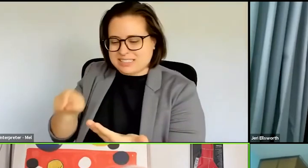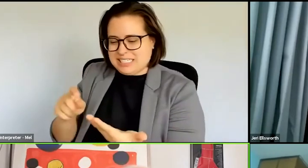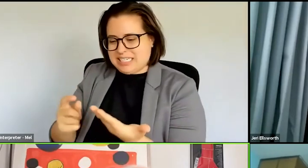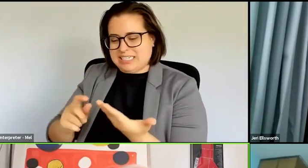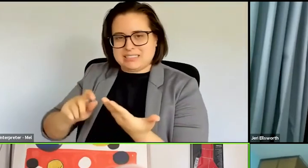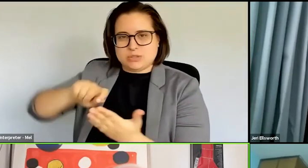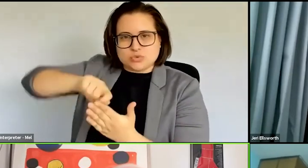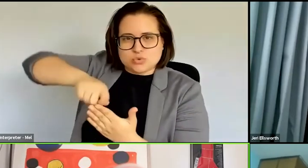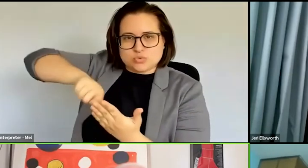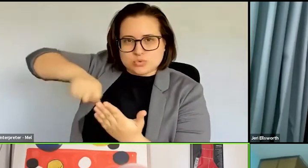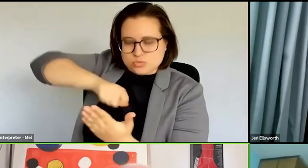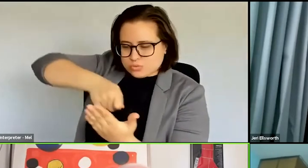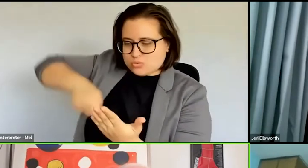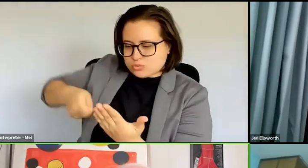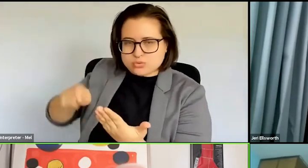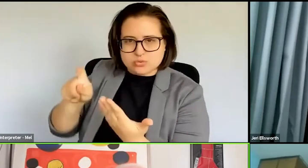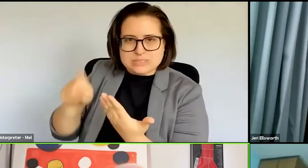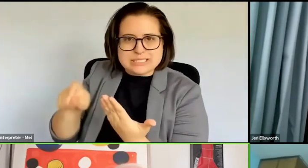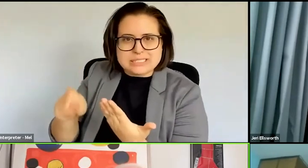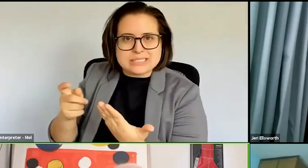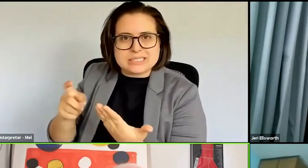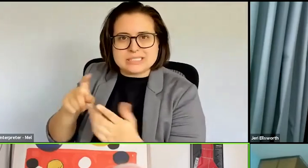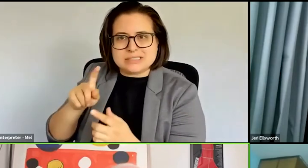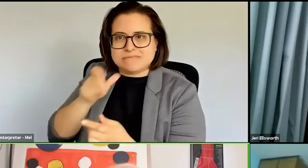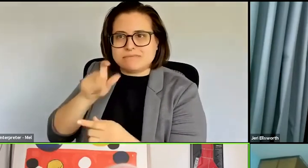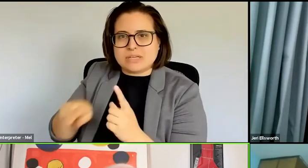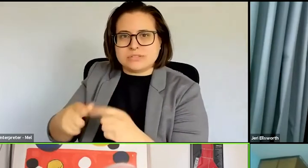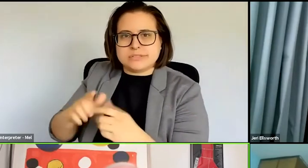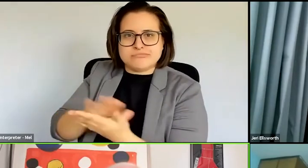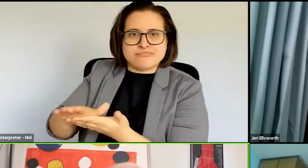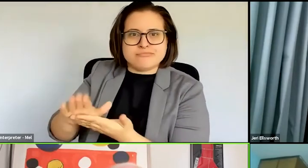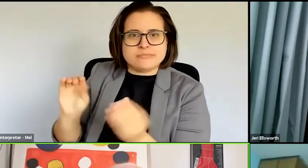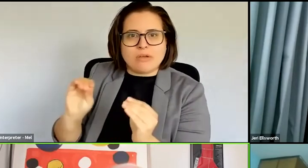that's a purely aesthetic choice, right? And it's one which is done for a variety of reasons,